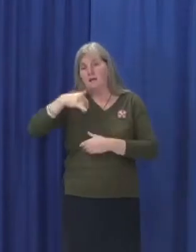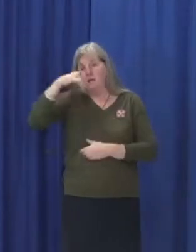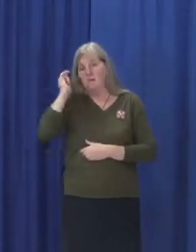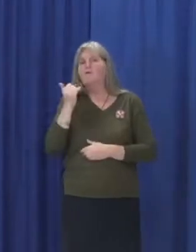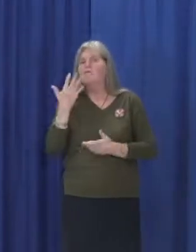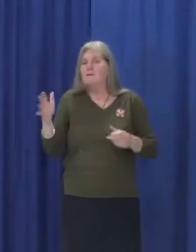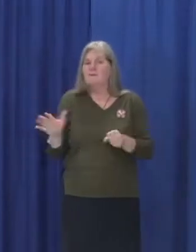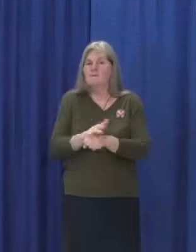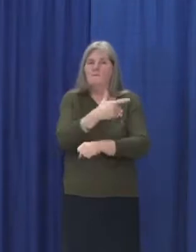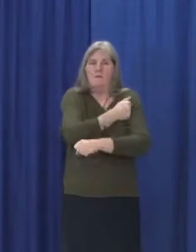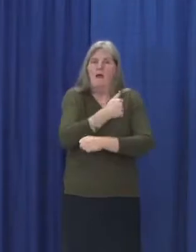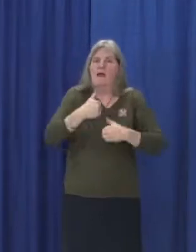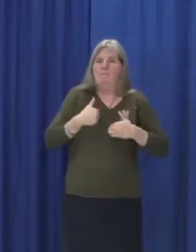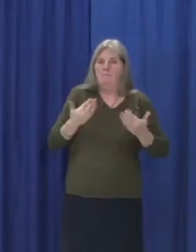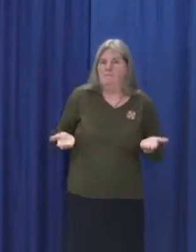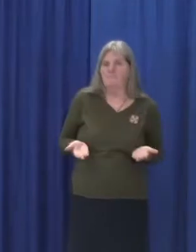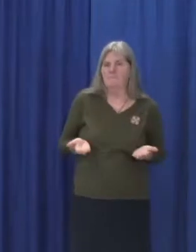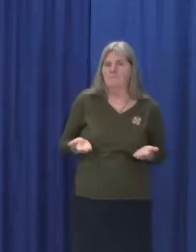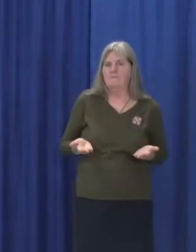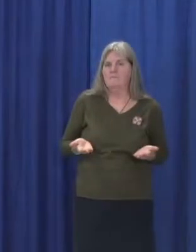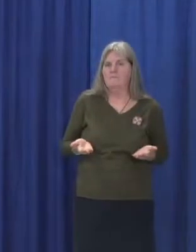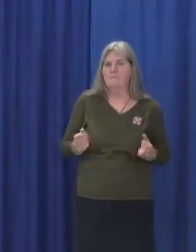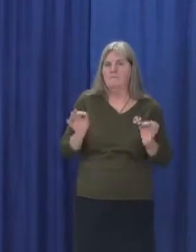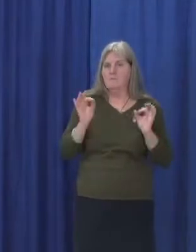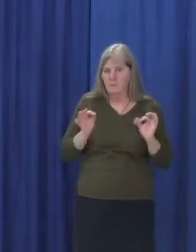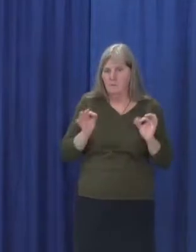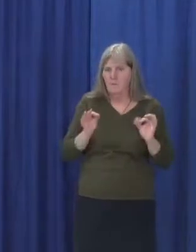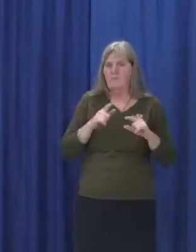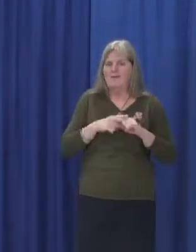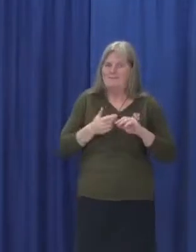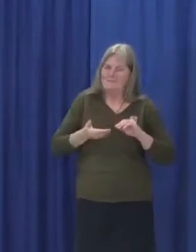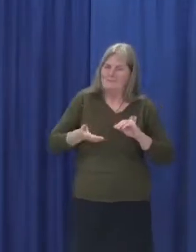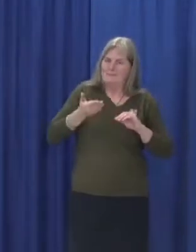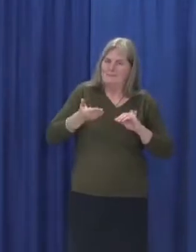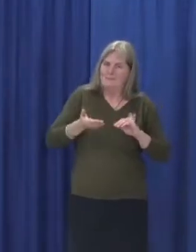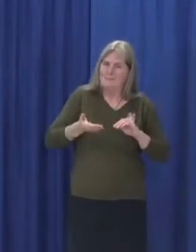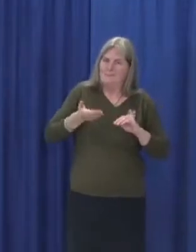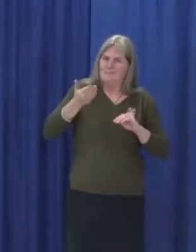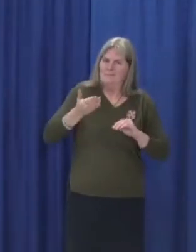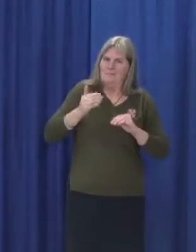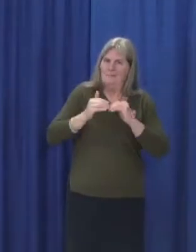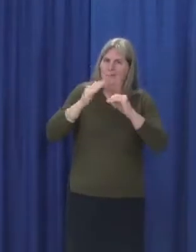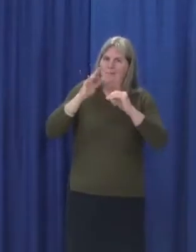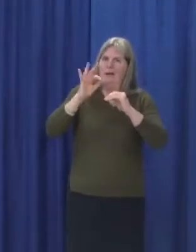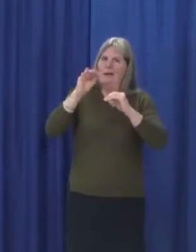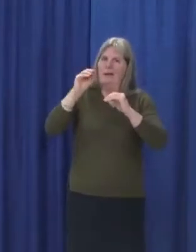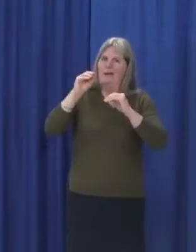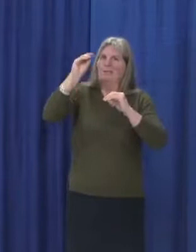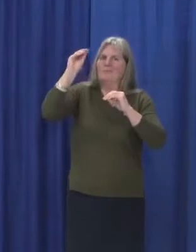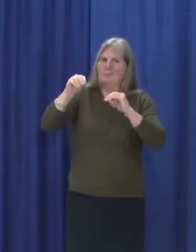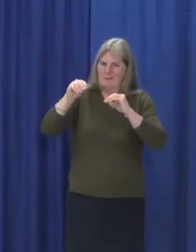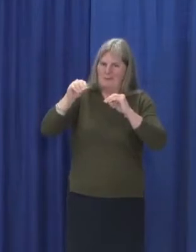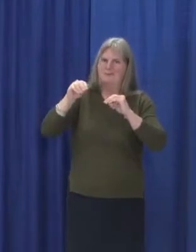vaccinated. We need to get that number above 90 percent to protect the health